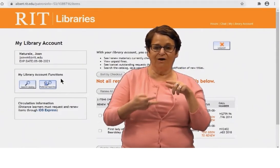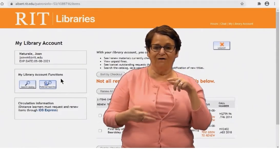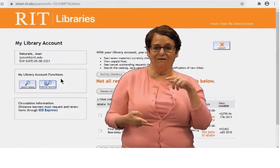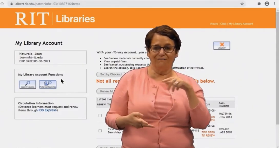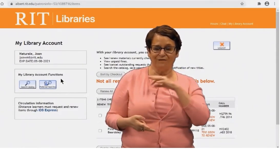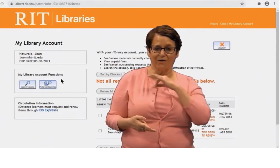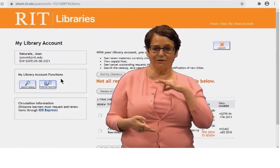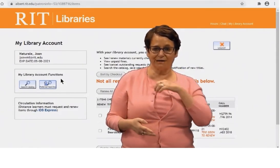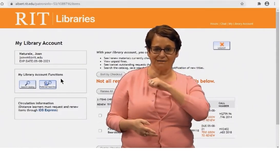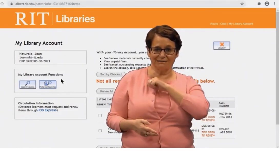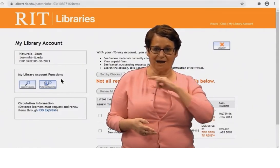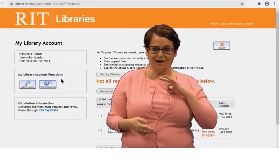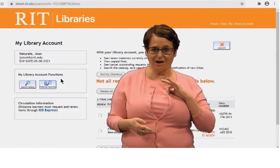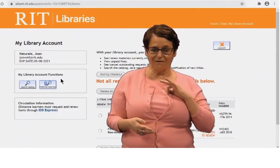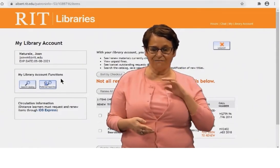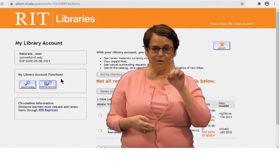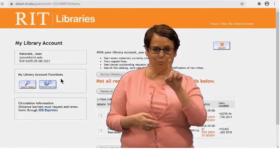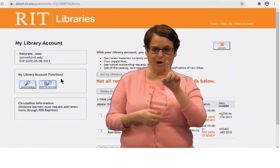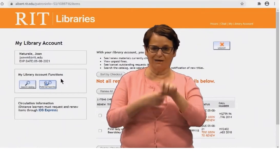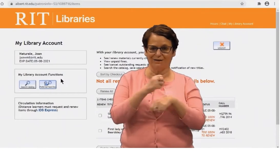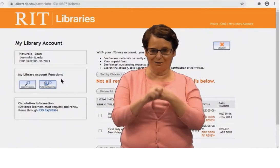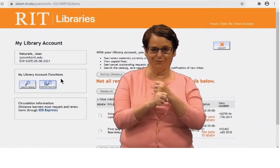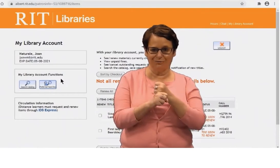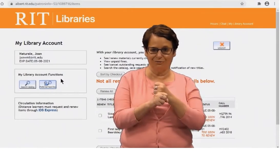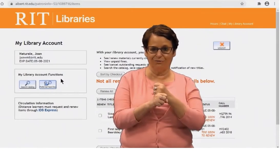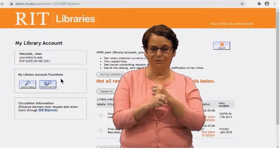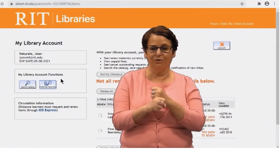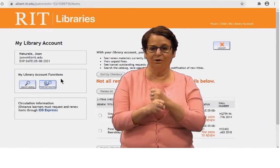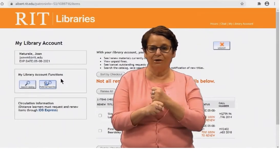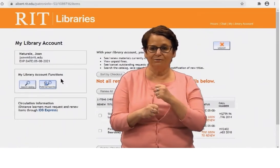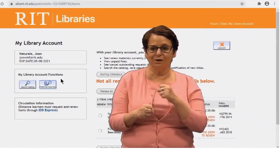as well as graduate students, which is one semester.